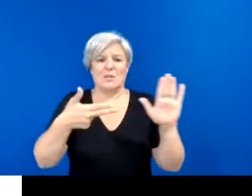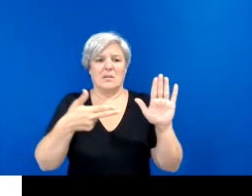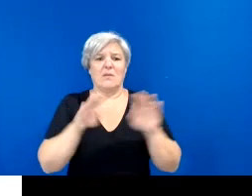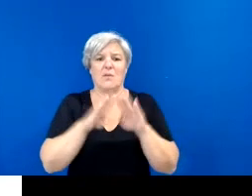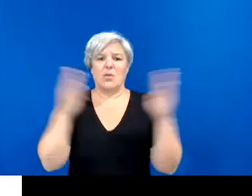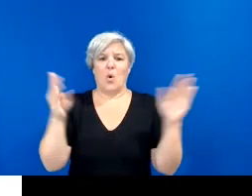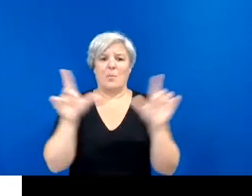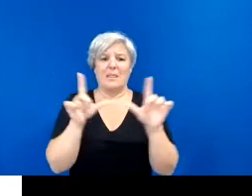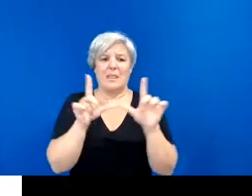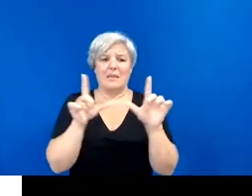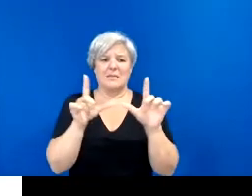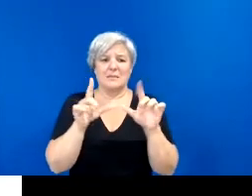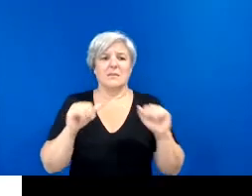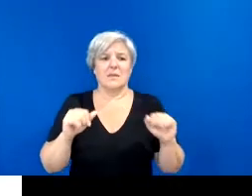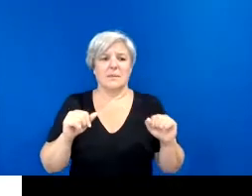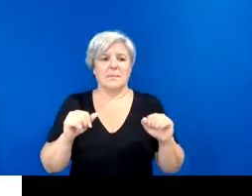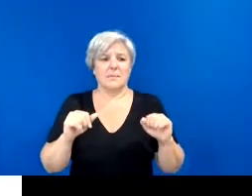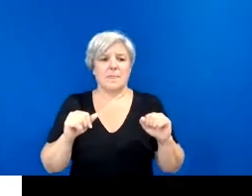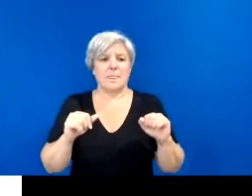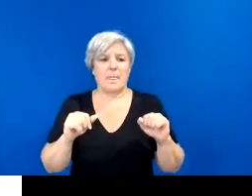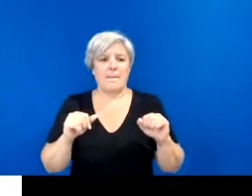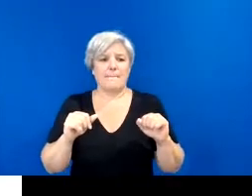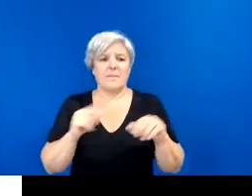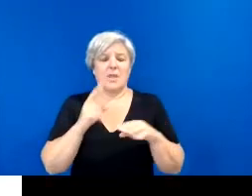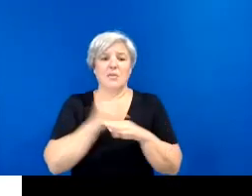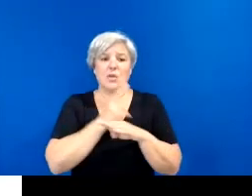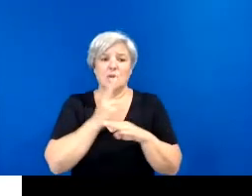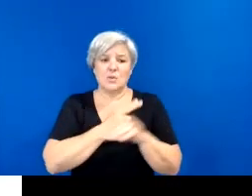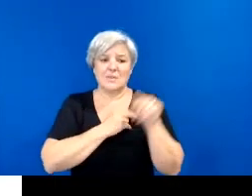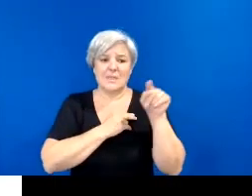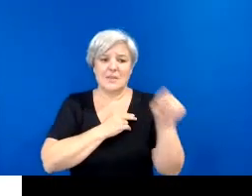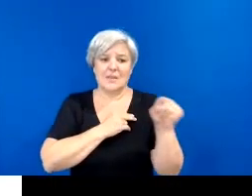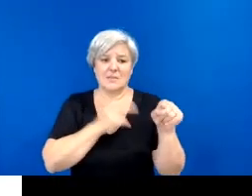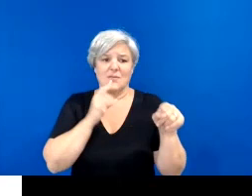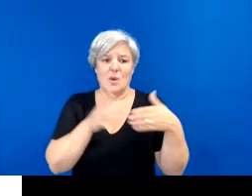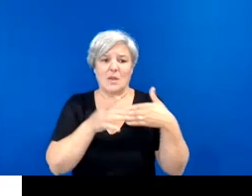So that TASL model, but the use of guidelines for each of these,